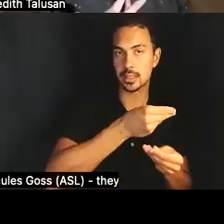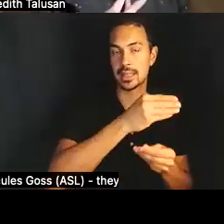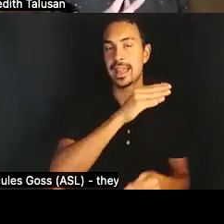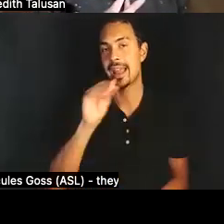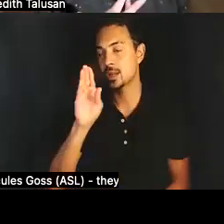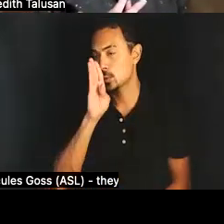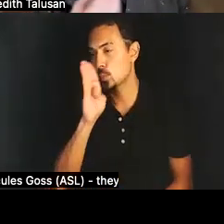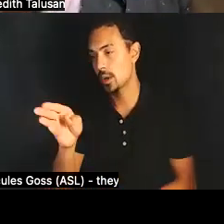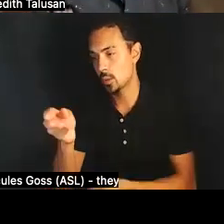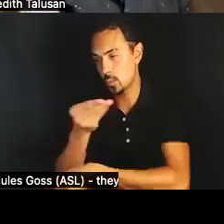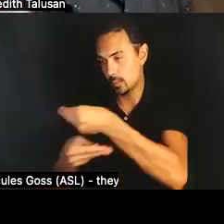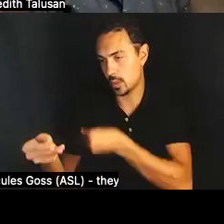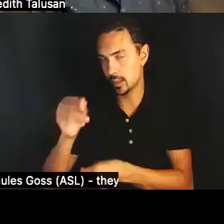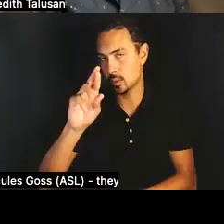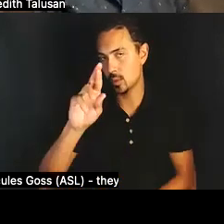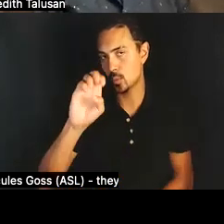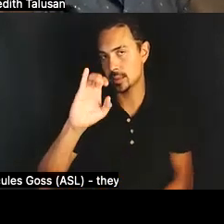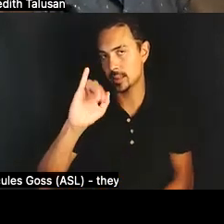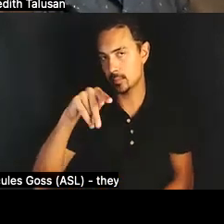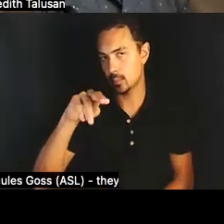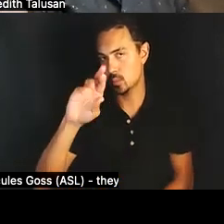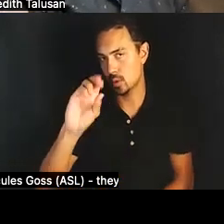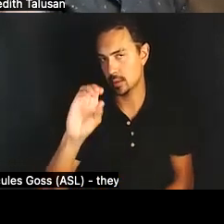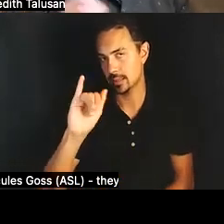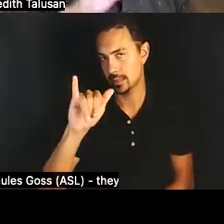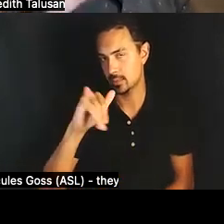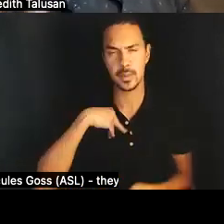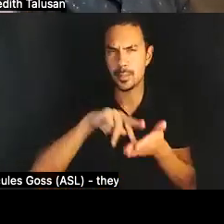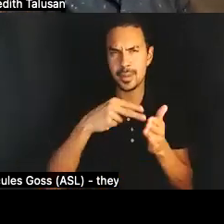direct reciprocity.